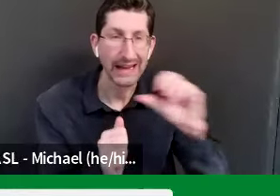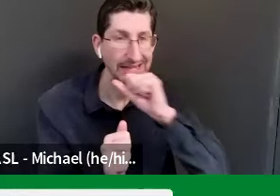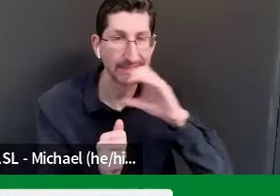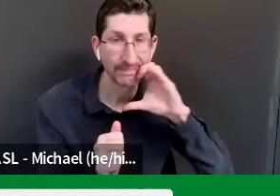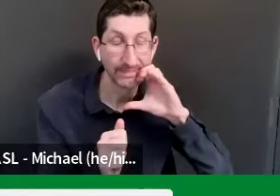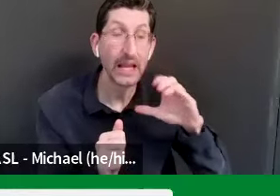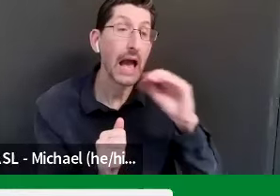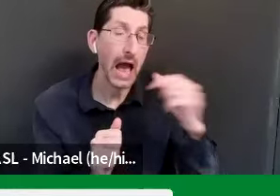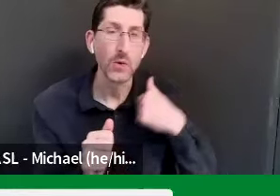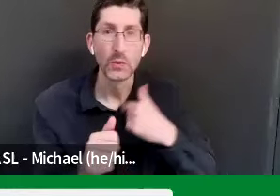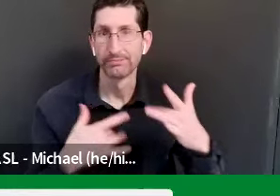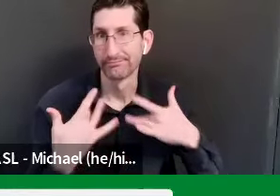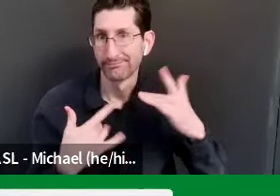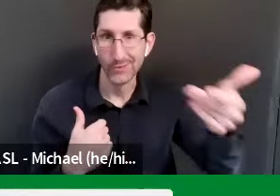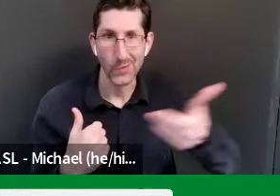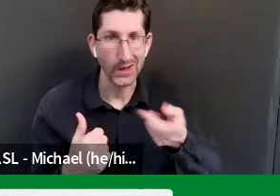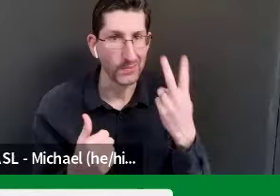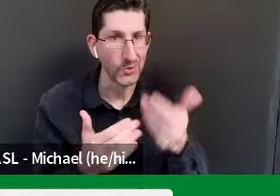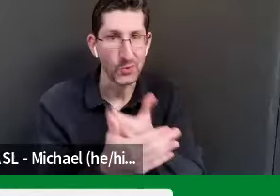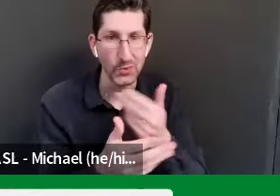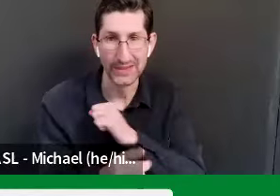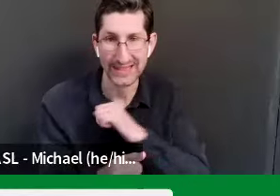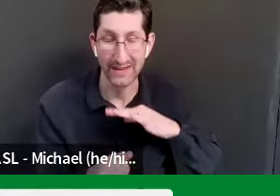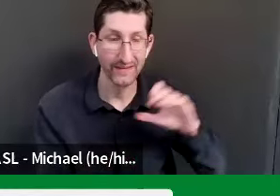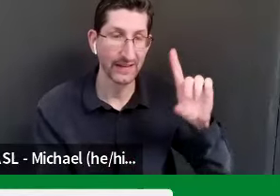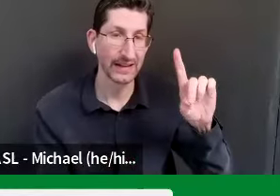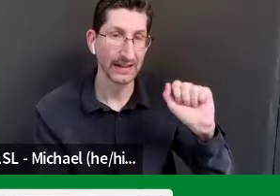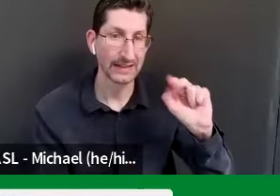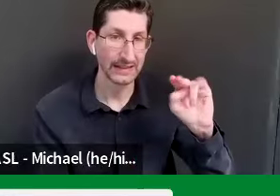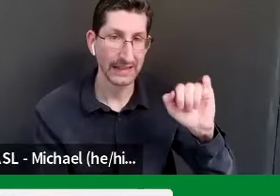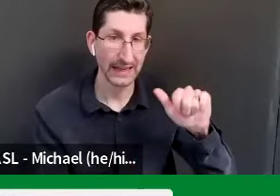PEOPLE WITH DISABILITIES AND OLDER ADULTS. EXCITED TO WELCOME TWO WONDERFUL